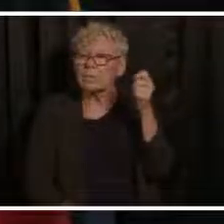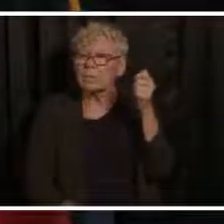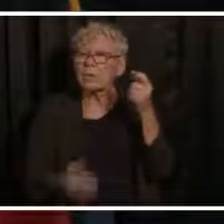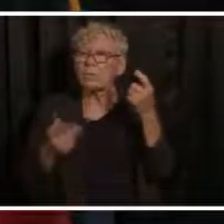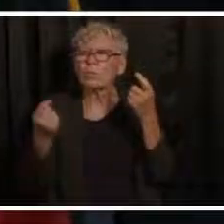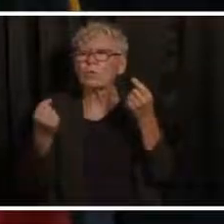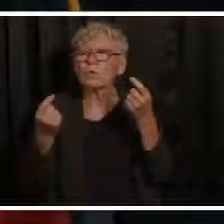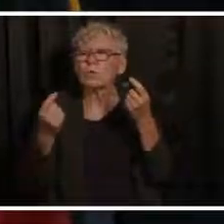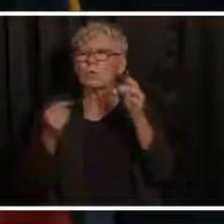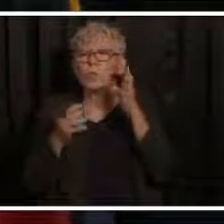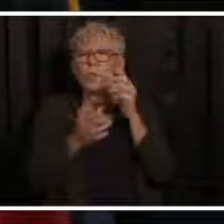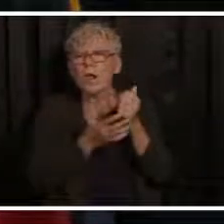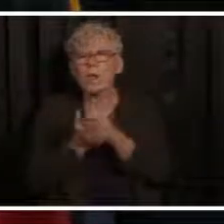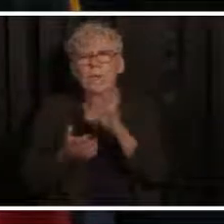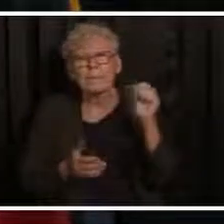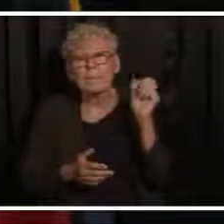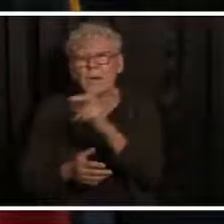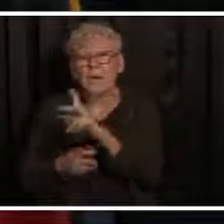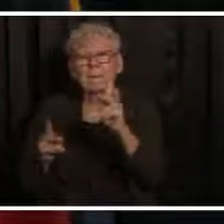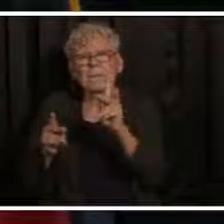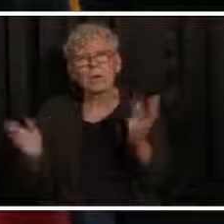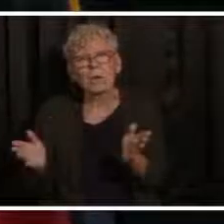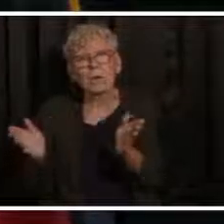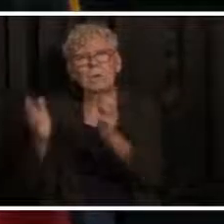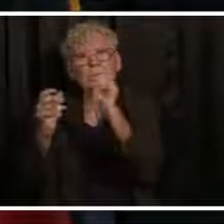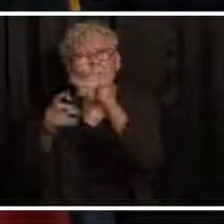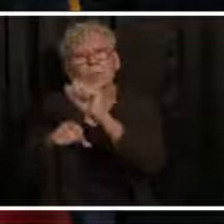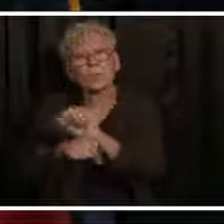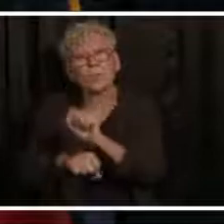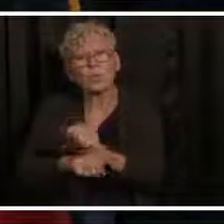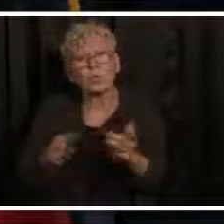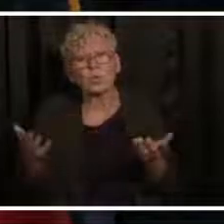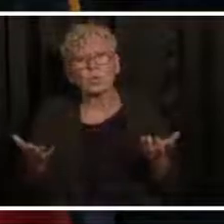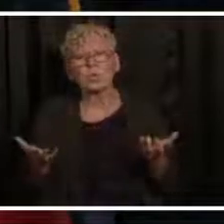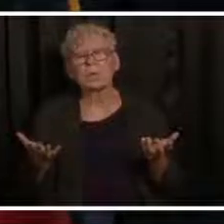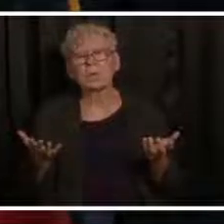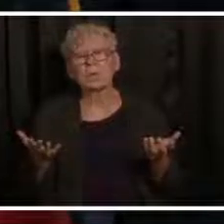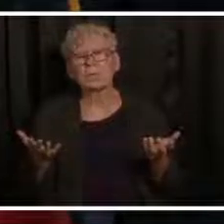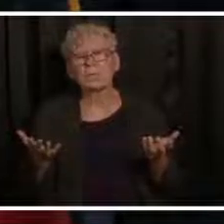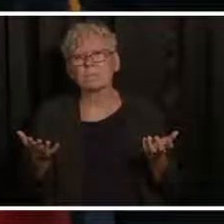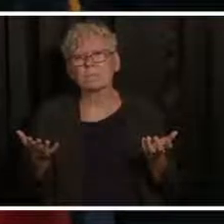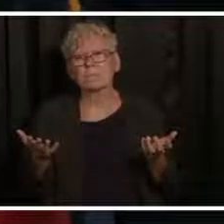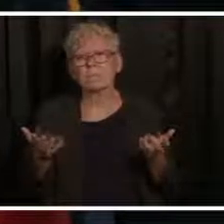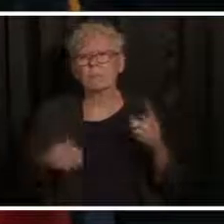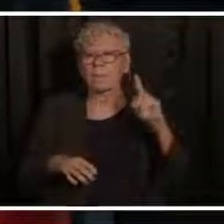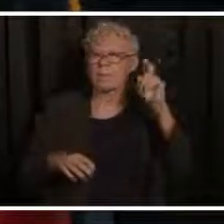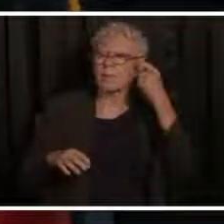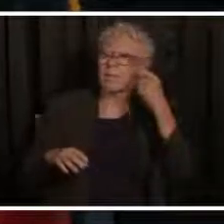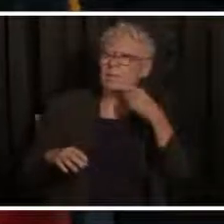Uh here's a question from the you say Gabriel Franklin was the one. Oh, hey, Gabriel. How are you? Um so I wish that we